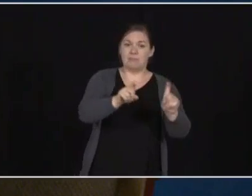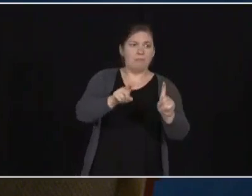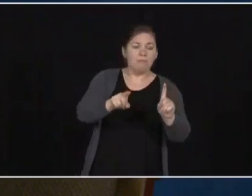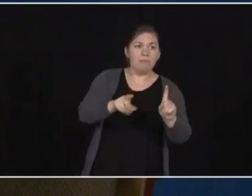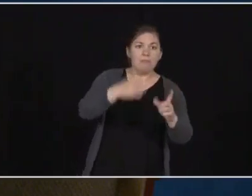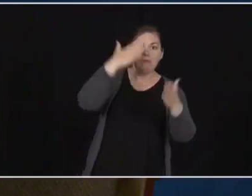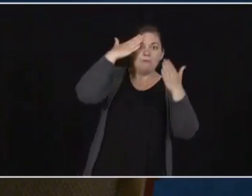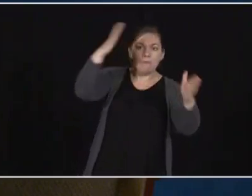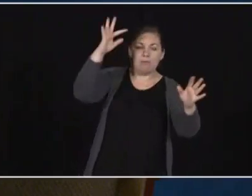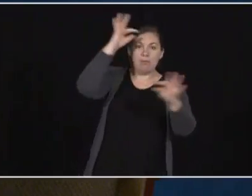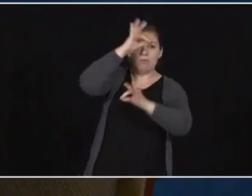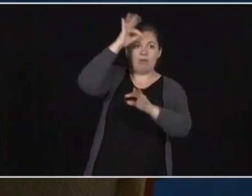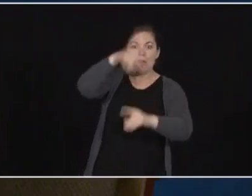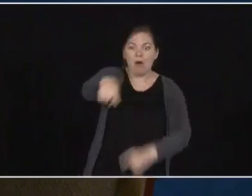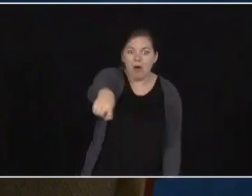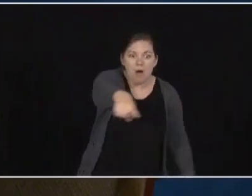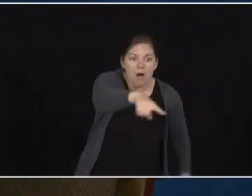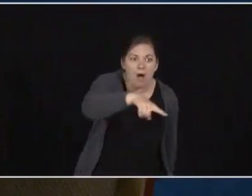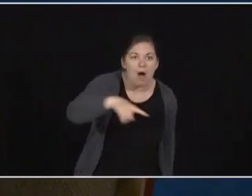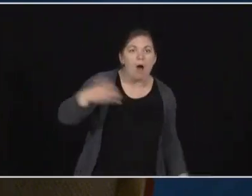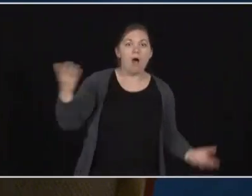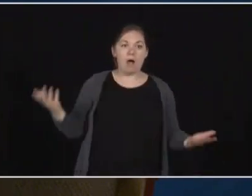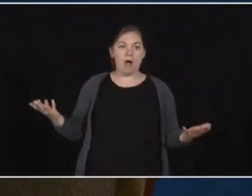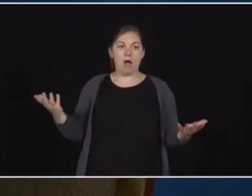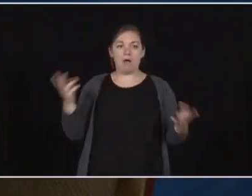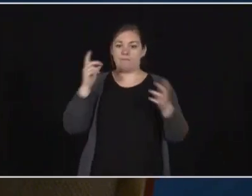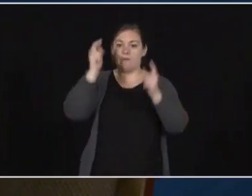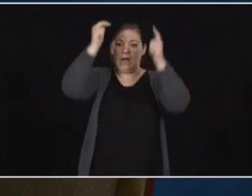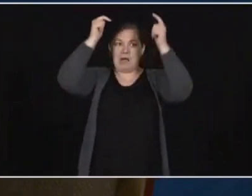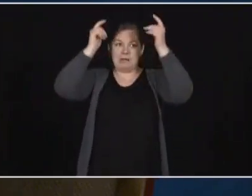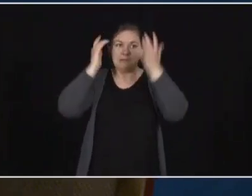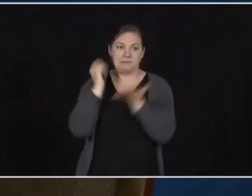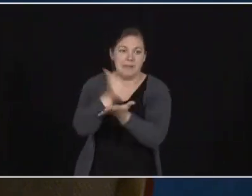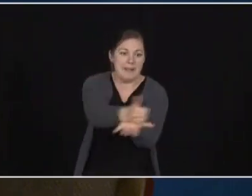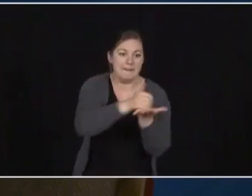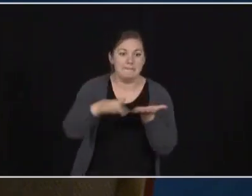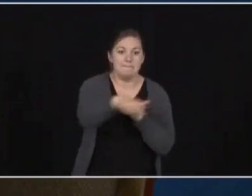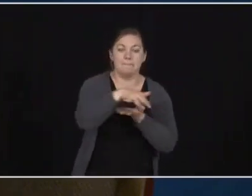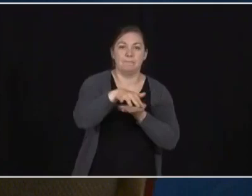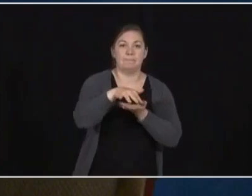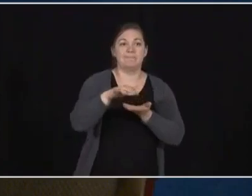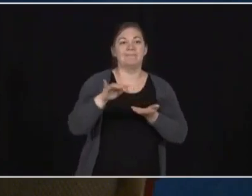about with recent cases race and roles of the province